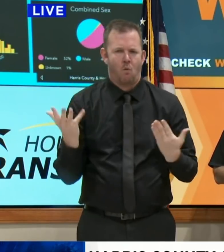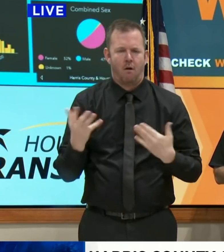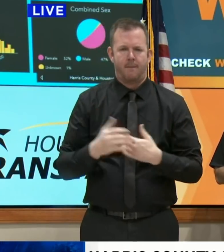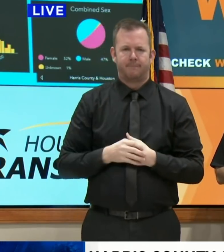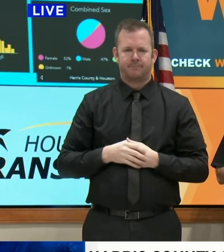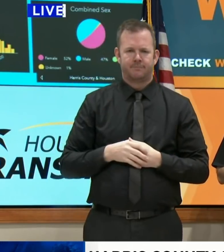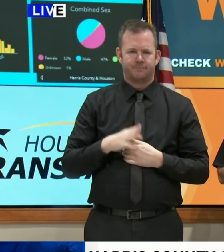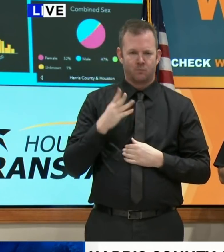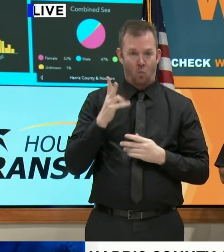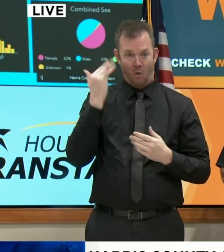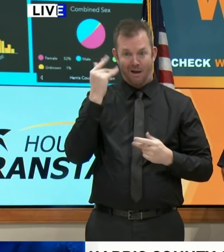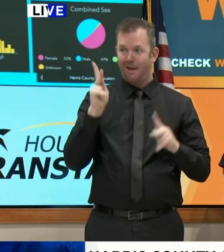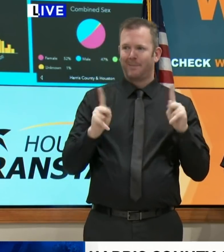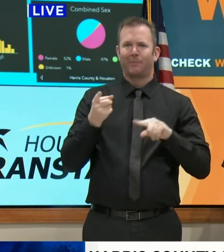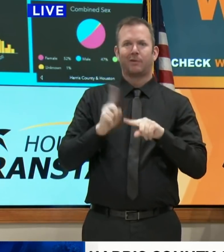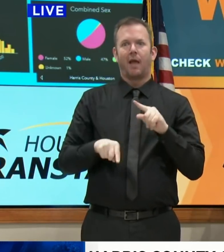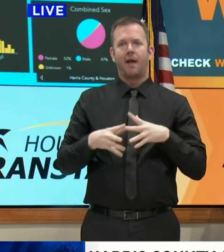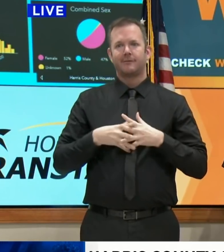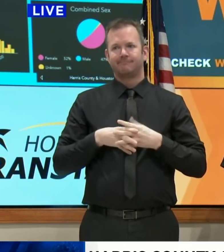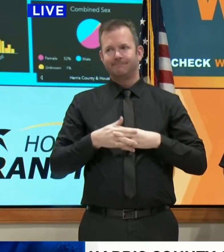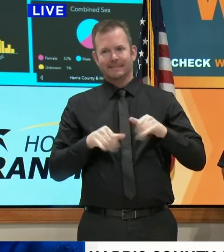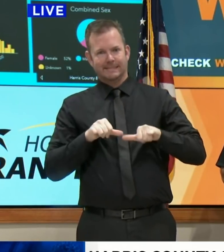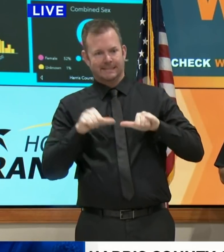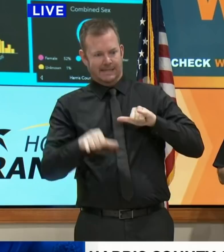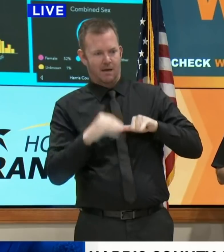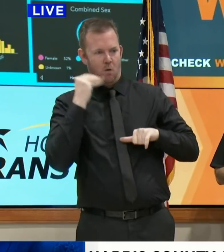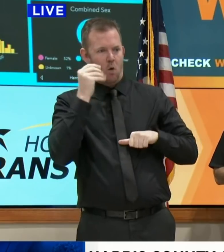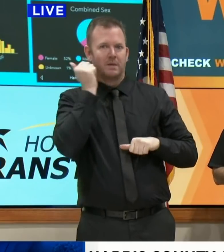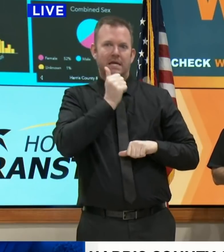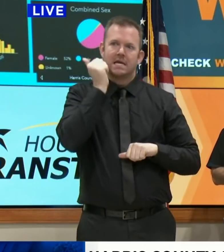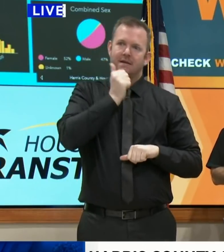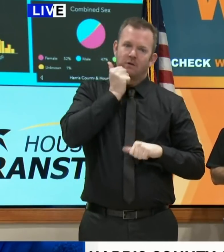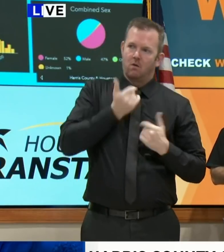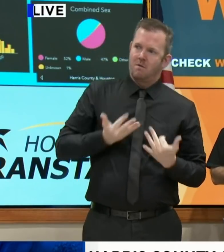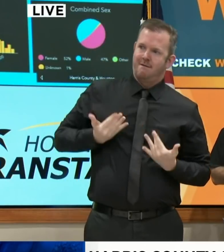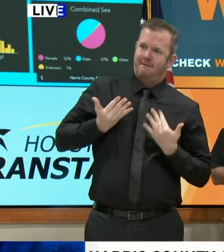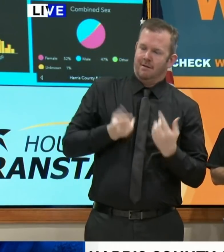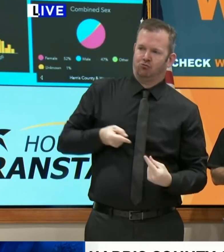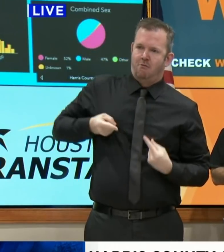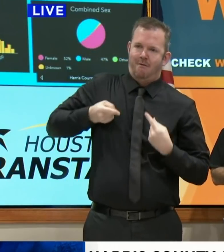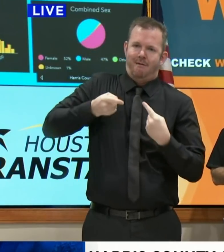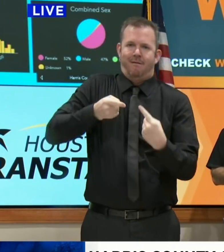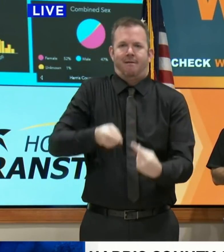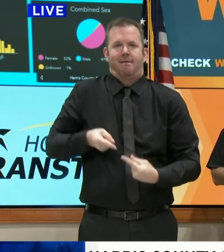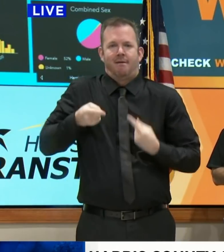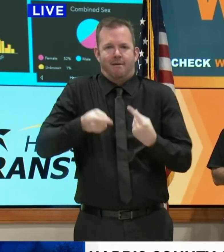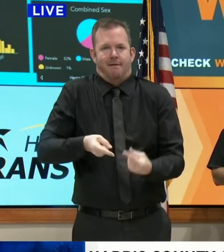overnight. But the reason we want to see want to see now in the thick of this crisis now in the thick of this crisis unlike we’ve already started unlike we’ve already started with so many of these measures with so many of these measures is because people